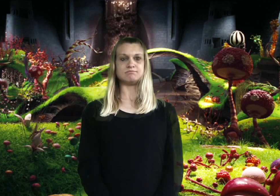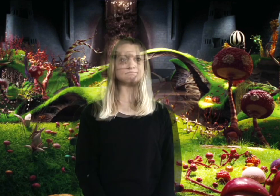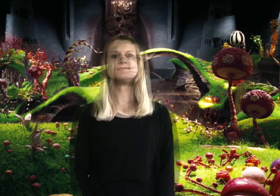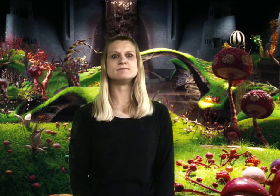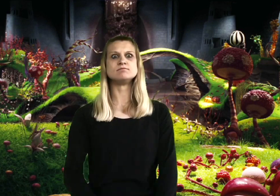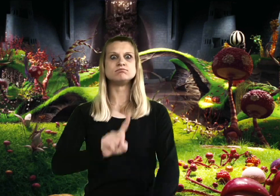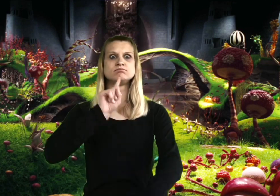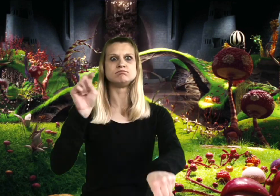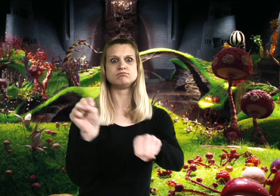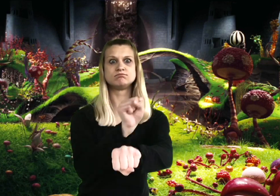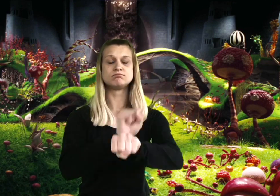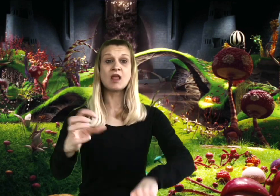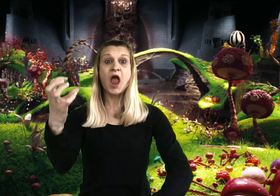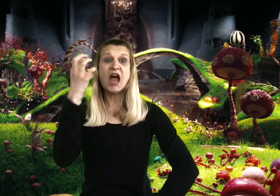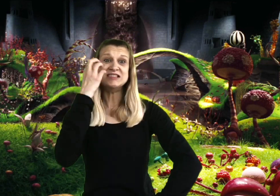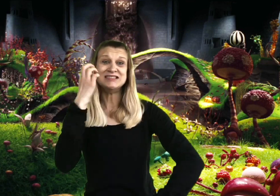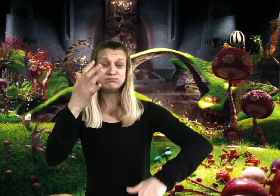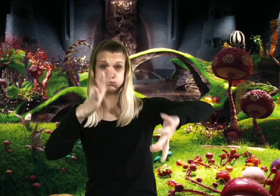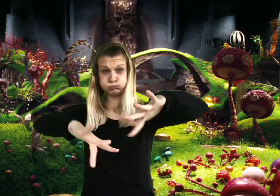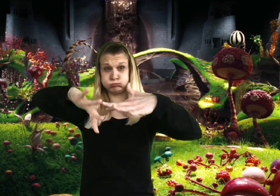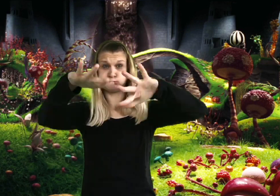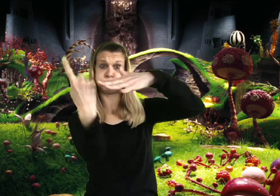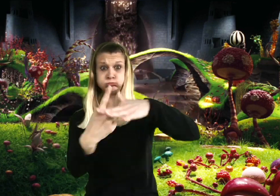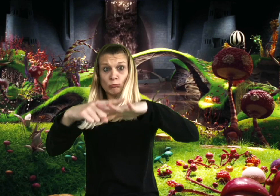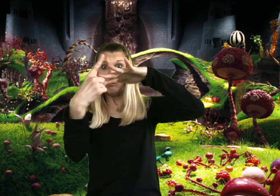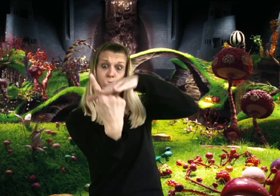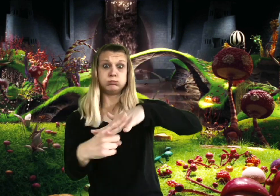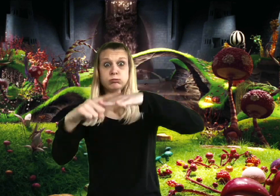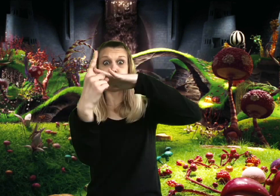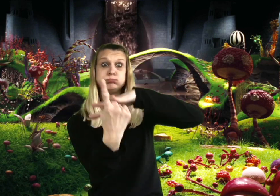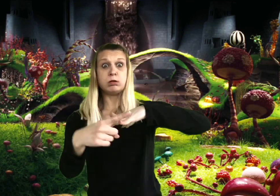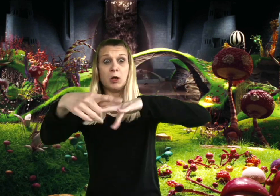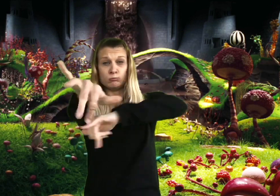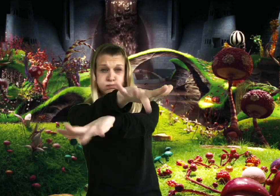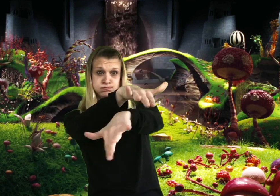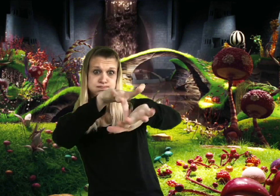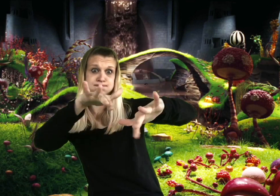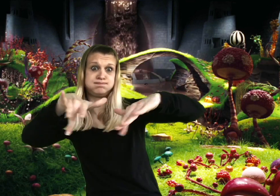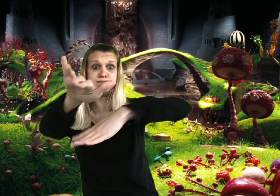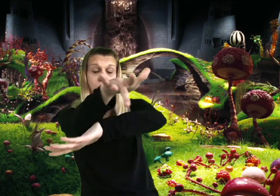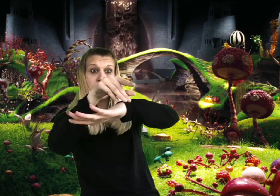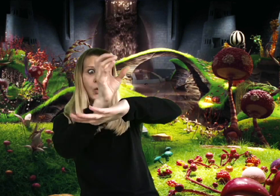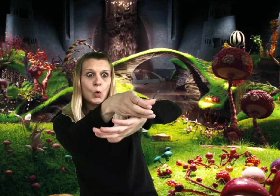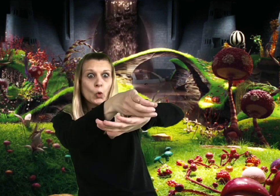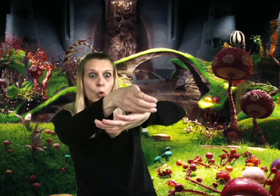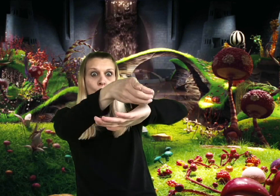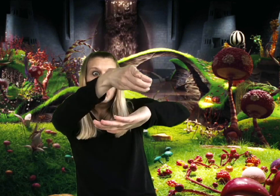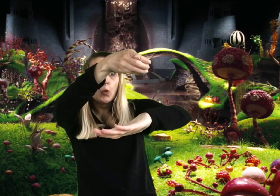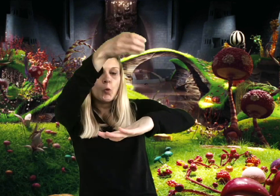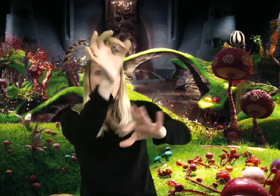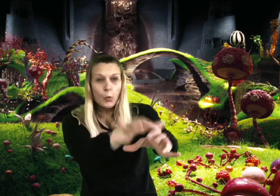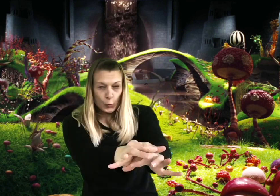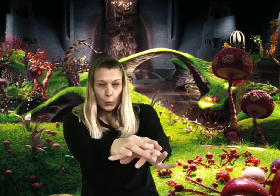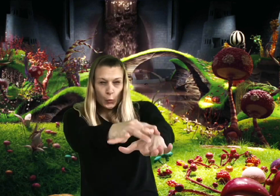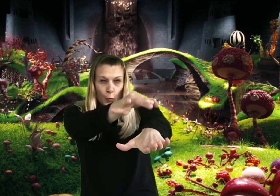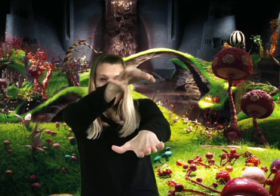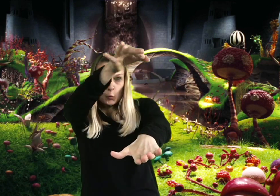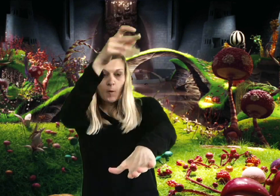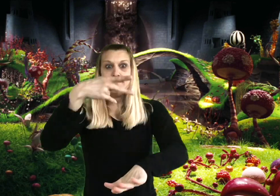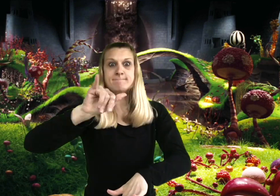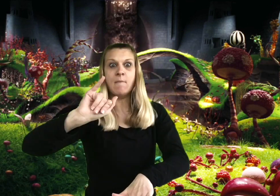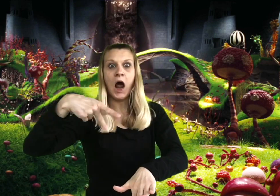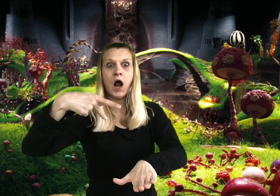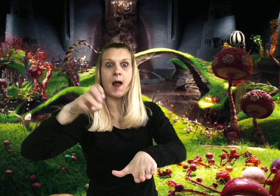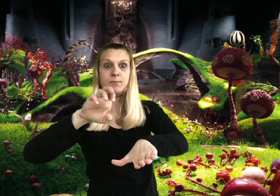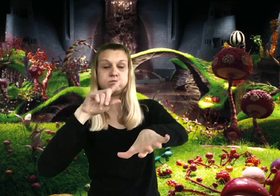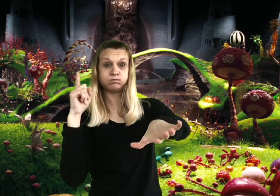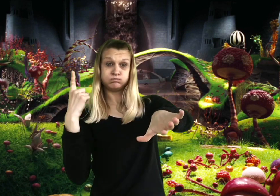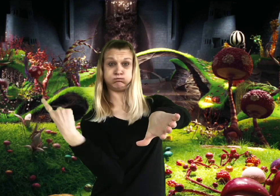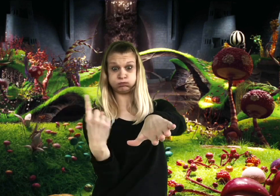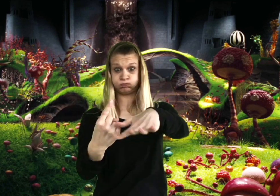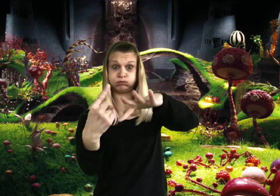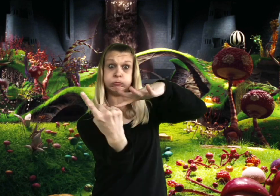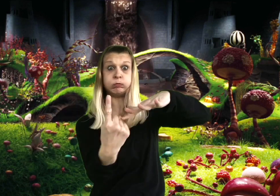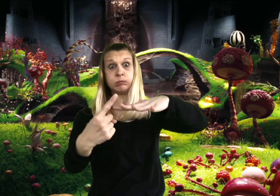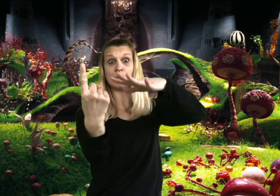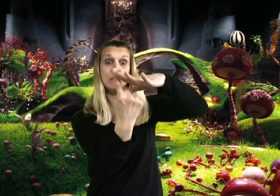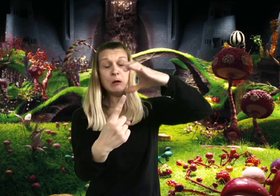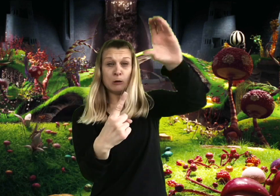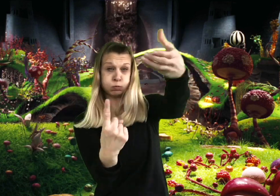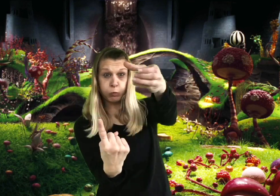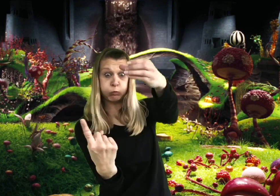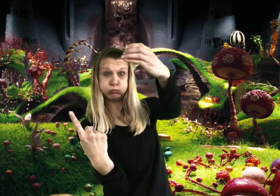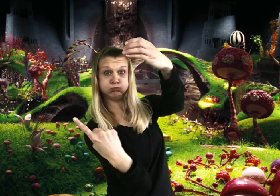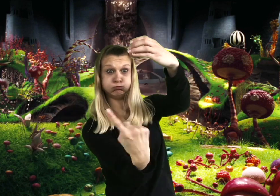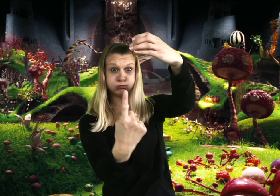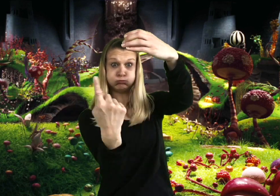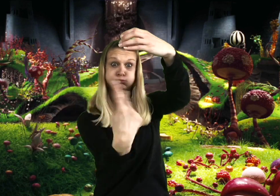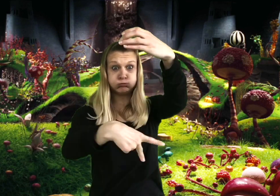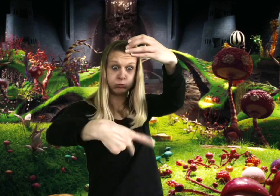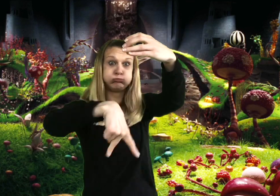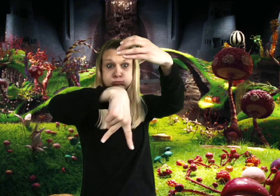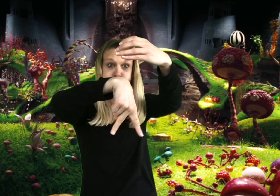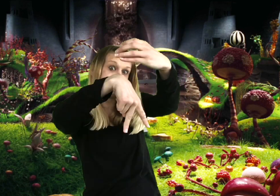Then all at once, the powerful suction took hold of him completely, and